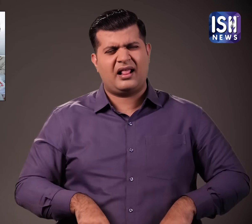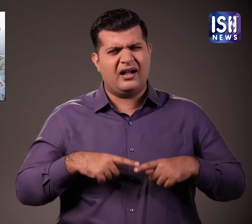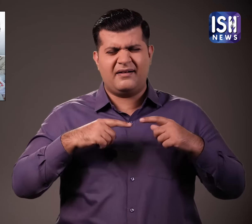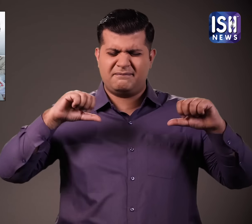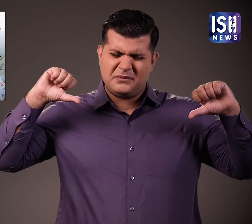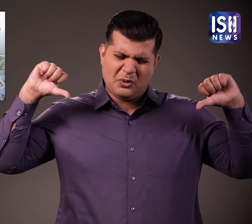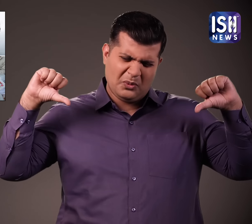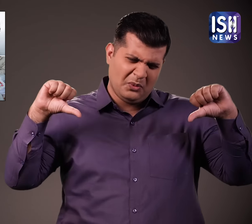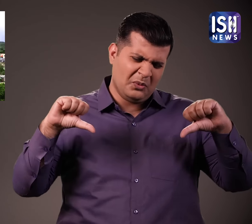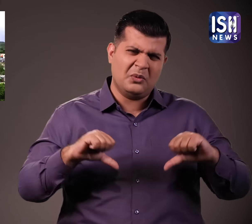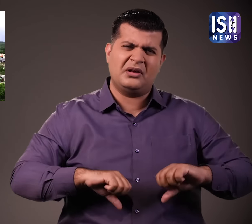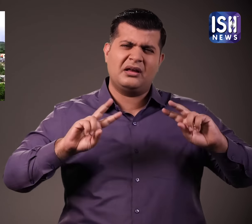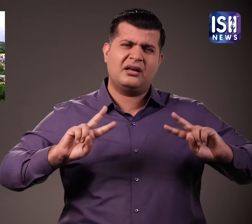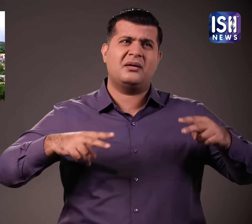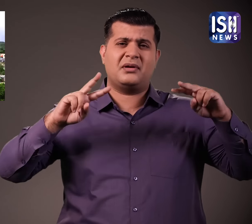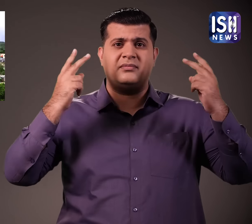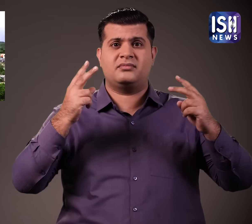People were extremely destitute.